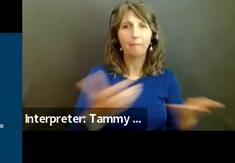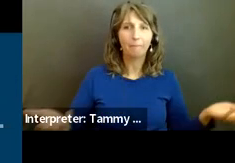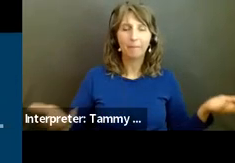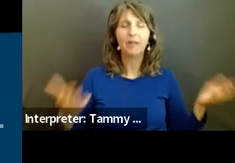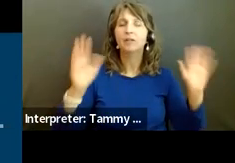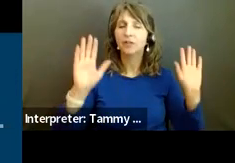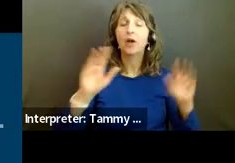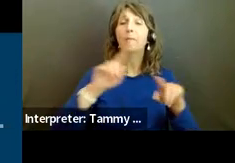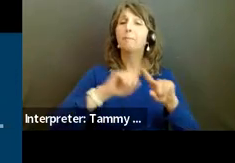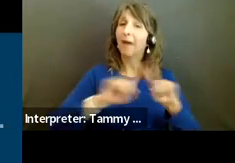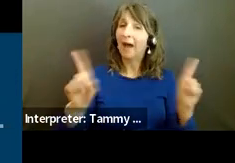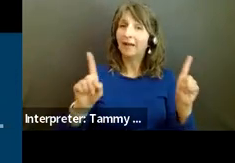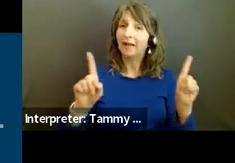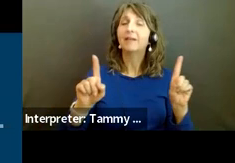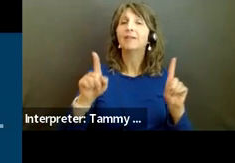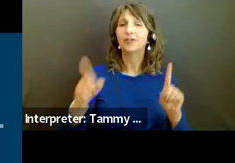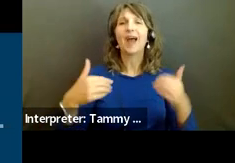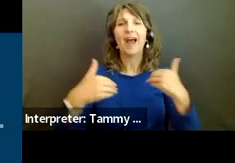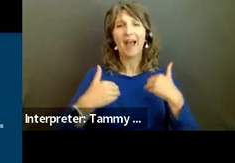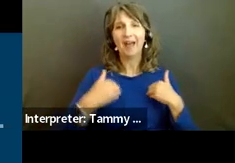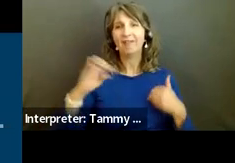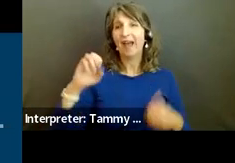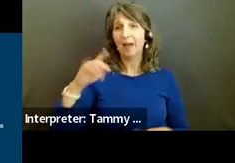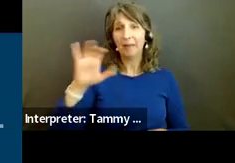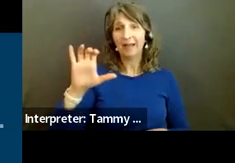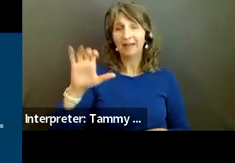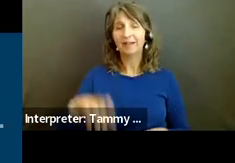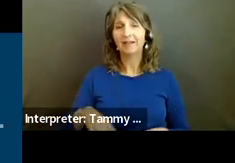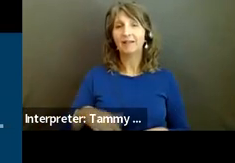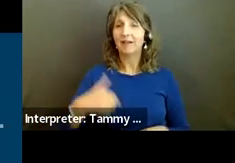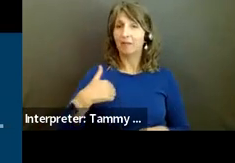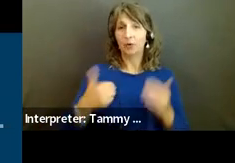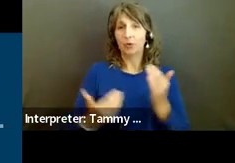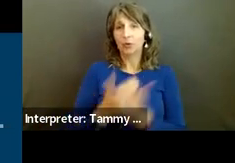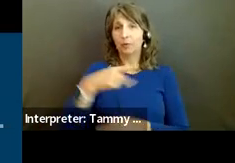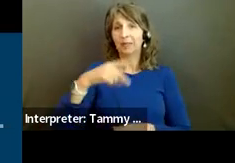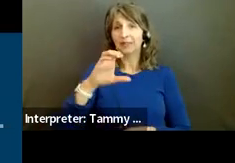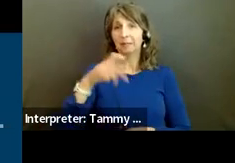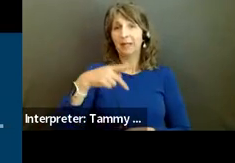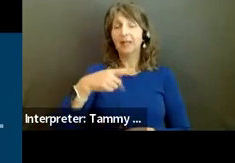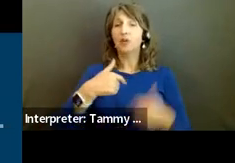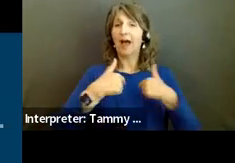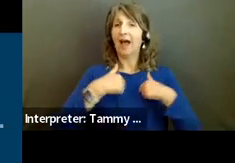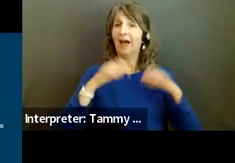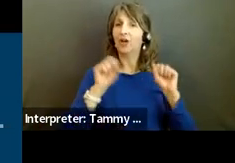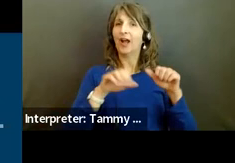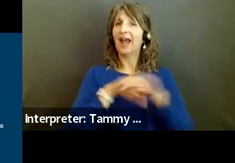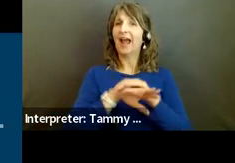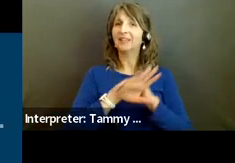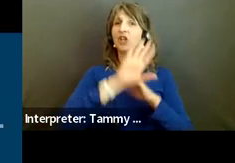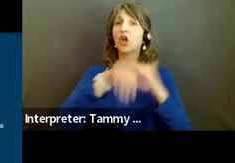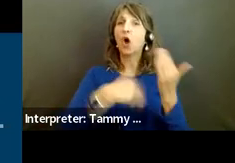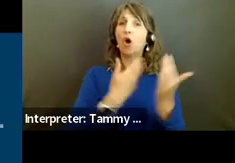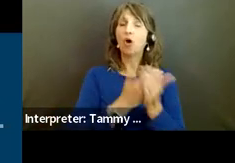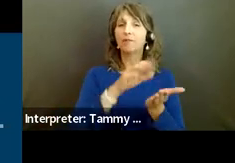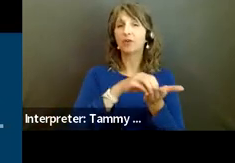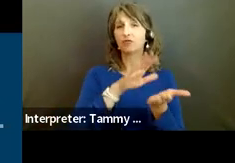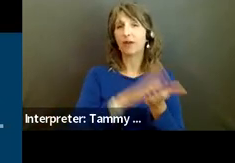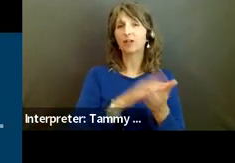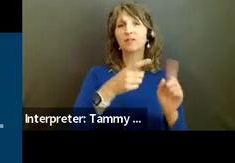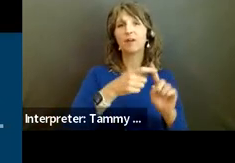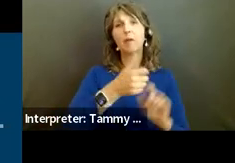So but because of Epic, her new PCP, which is me. Was able to access all of her medical records, contact her providers back home, who were familiar with her.